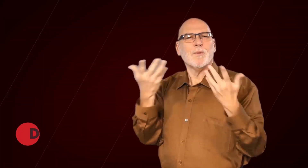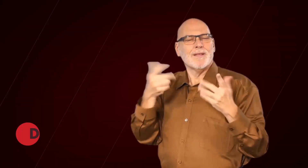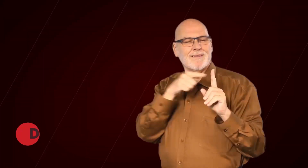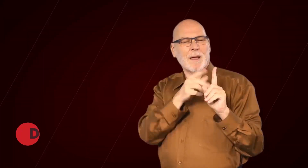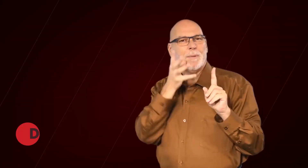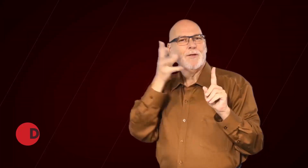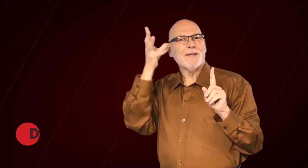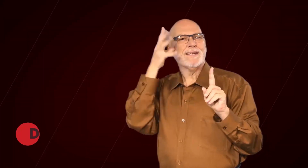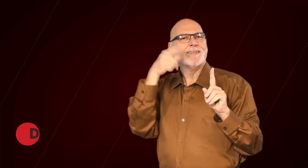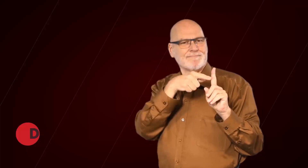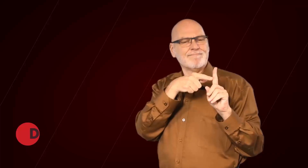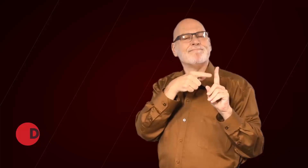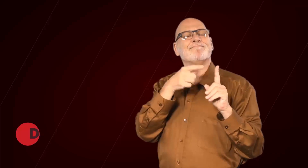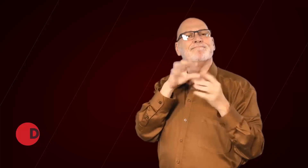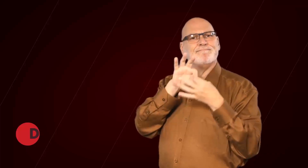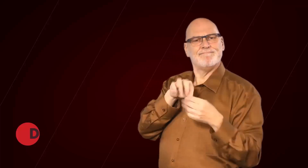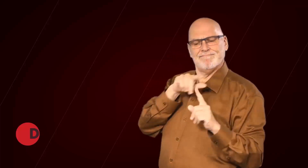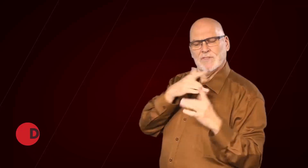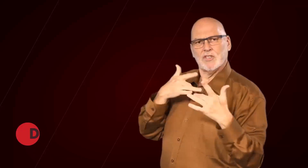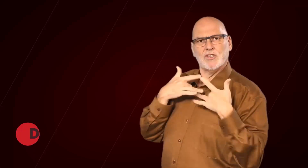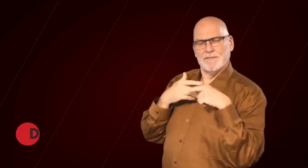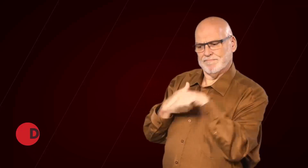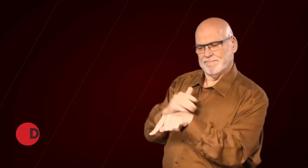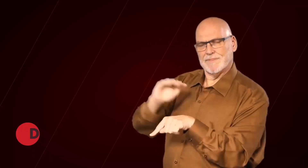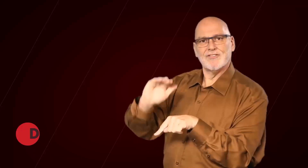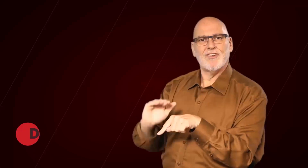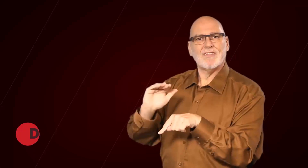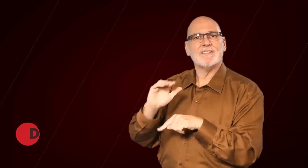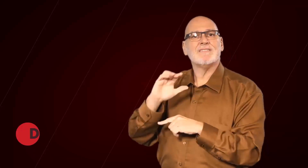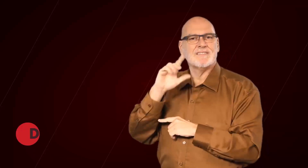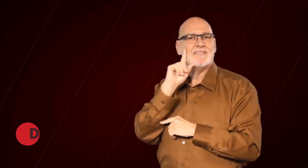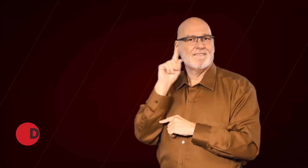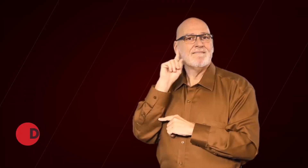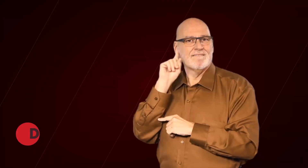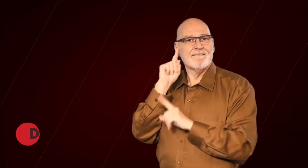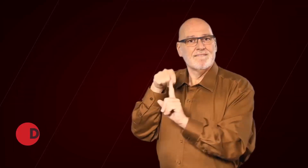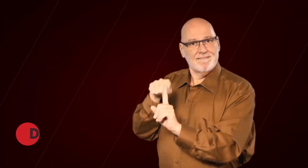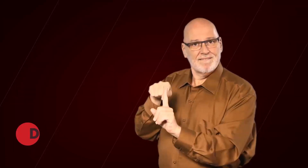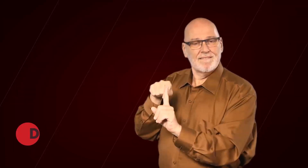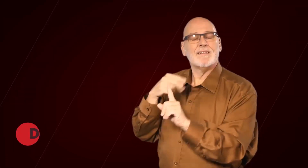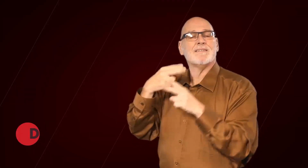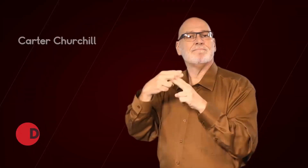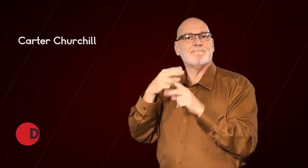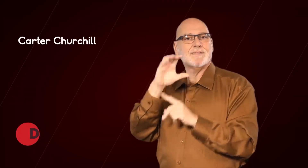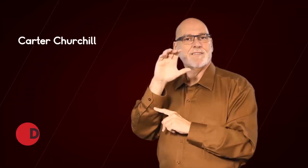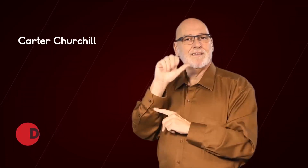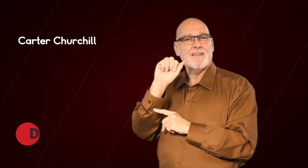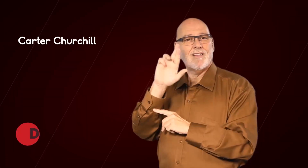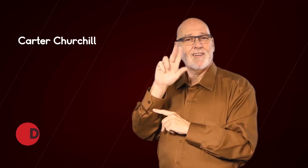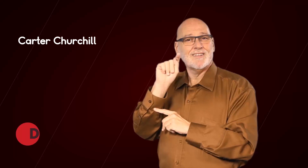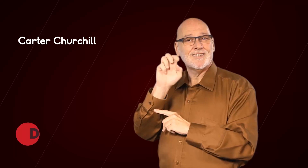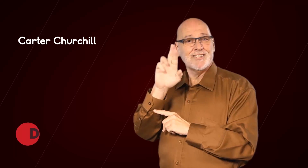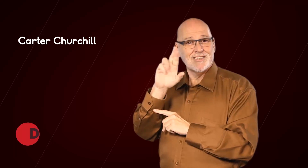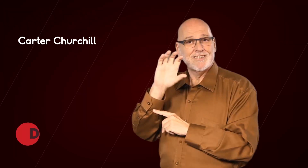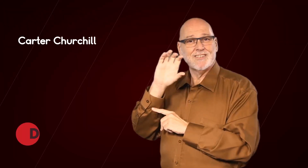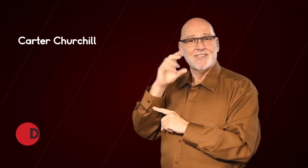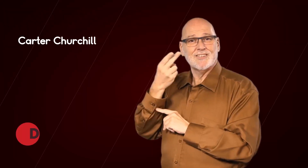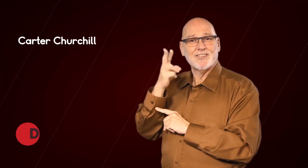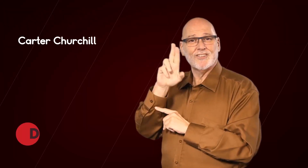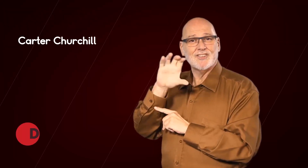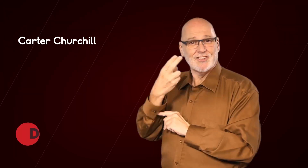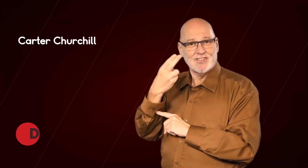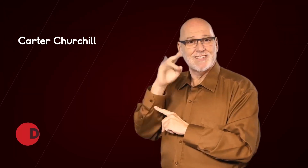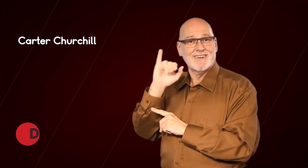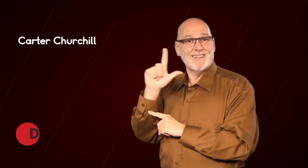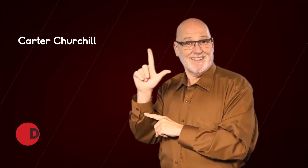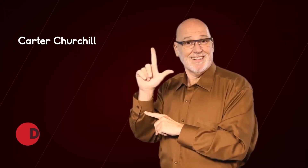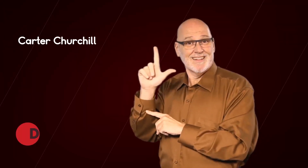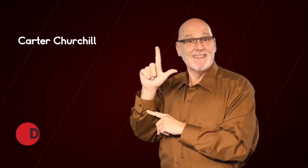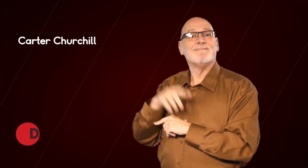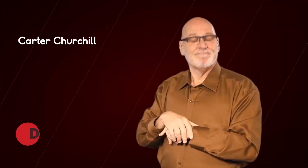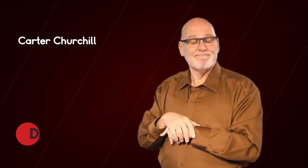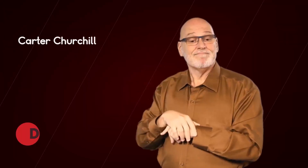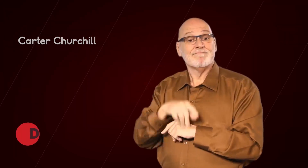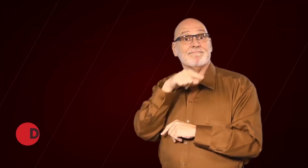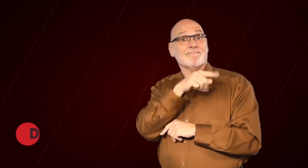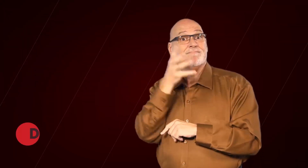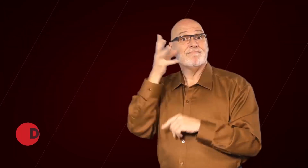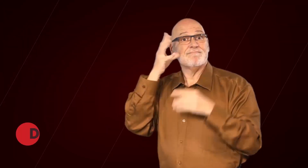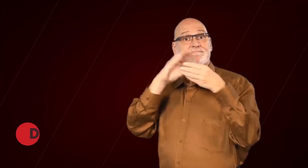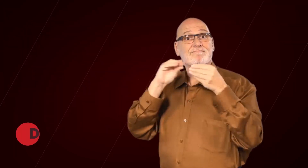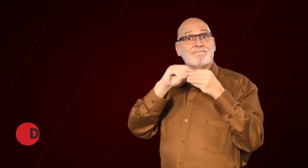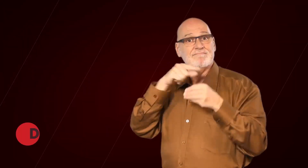the parents of a Deaf son, Carter Churchill who had